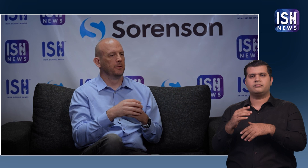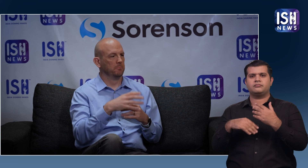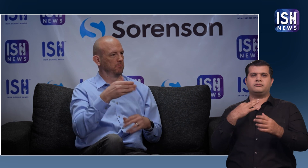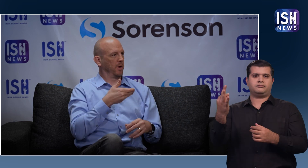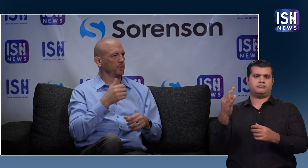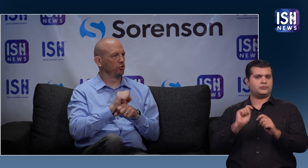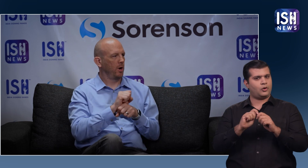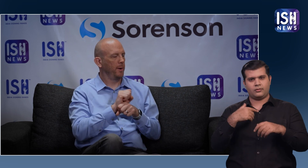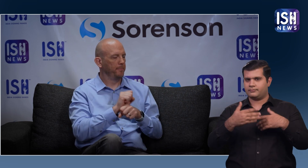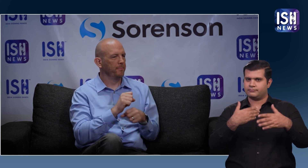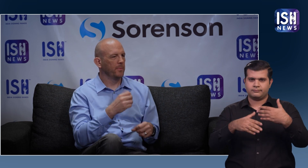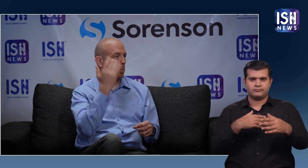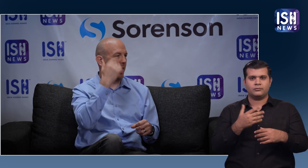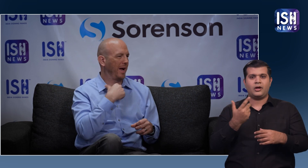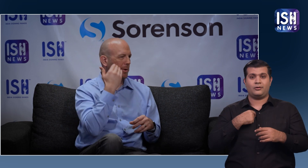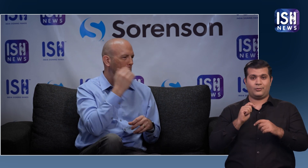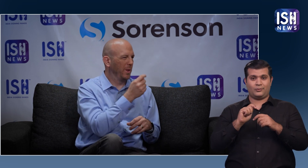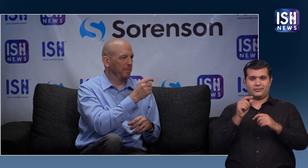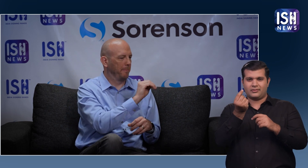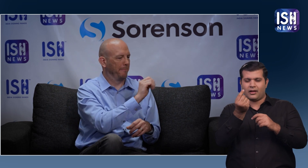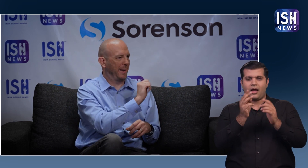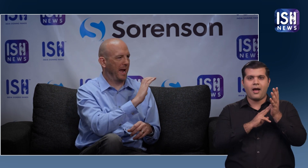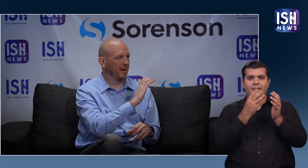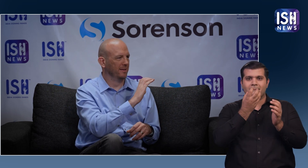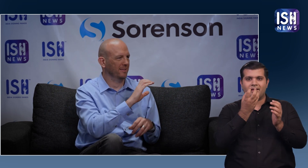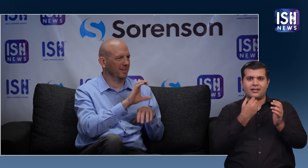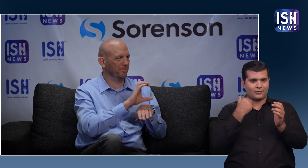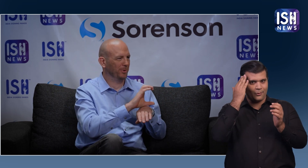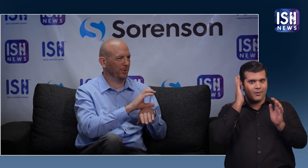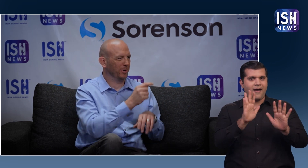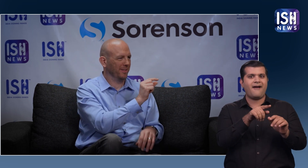They hired me because I knew about Mac computers a little bit.